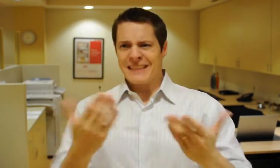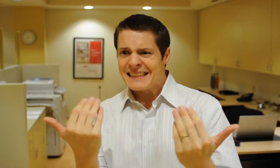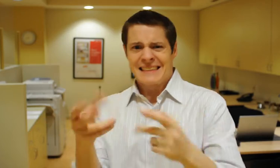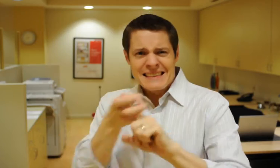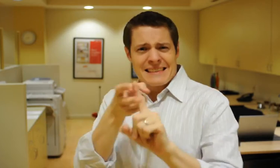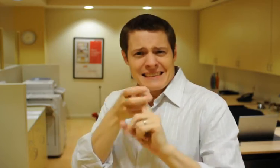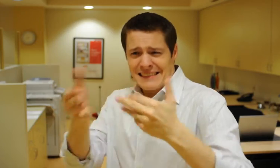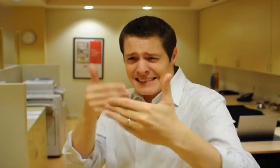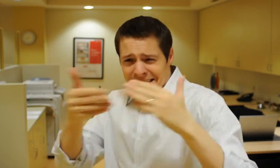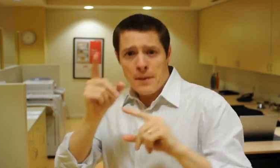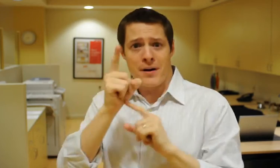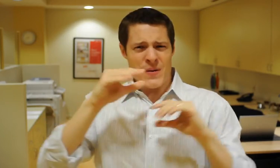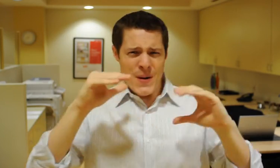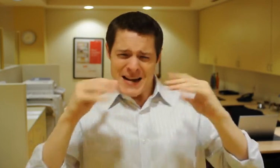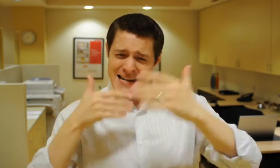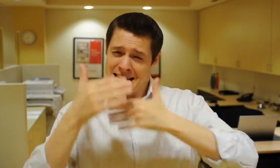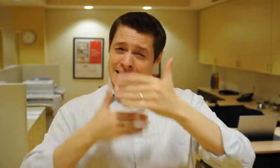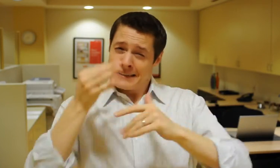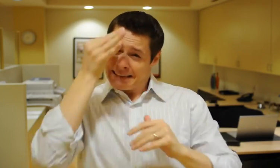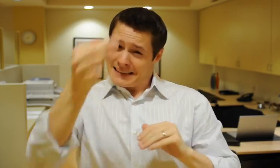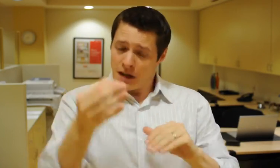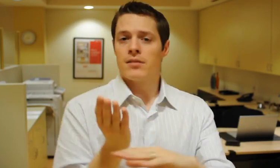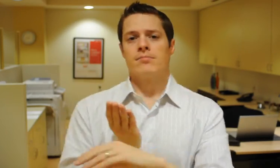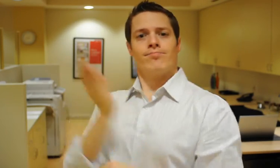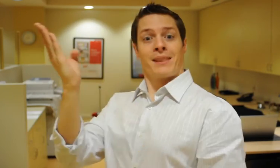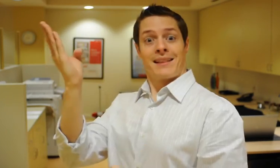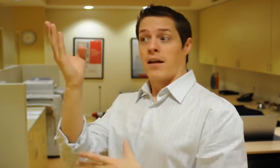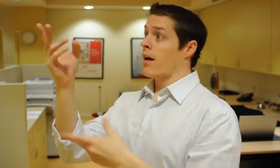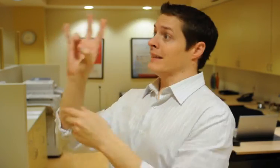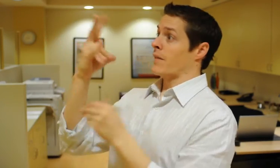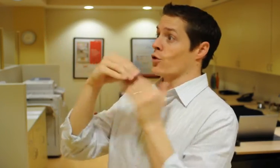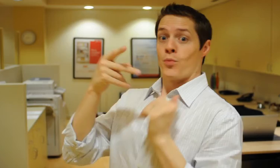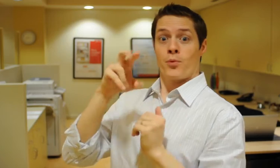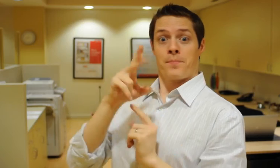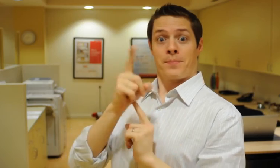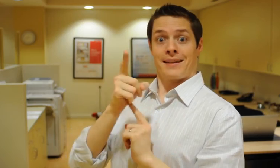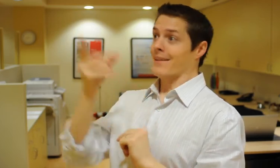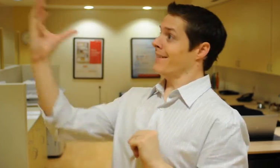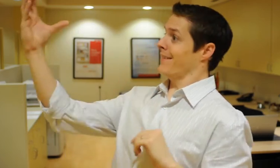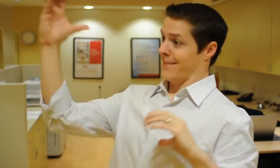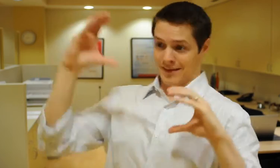They have to aggressively recruit customers amid lower call volume and narrow profit margins. When they bill the FCC for reimbursement at the $7-per-minute rate,